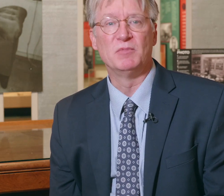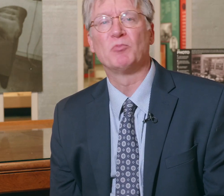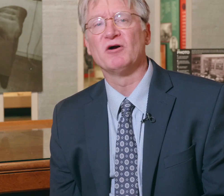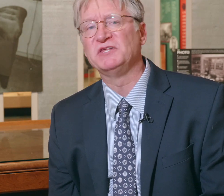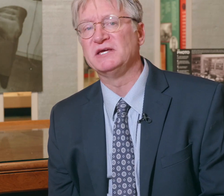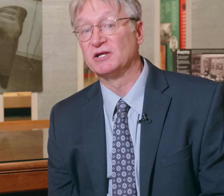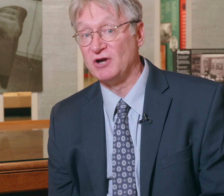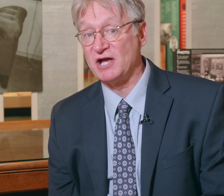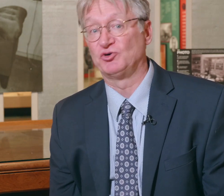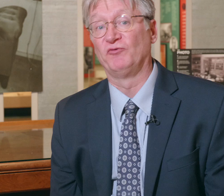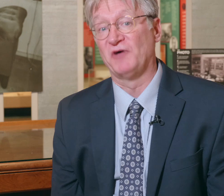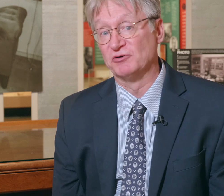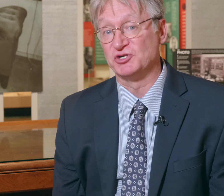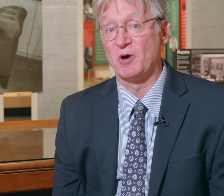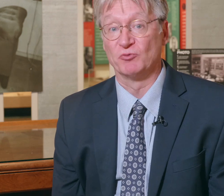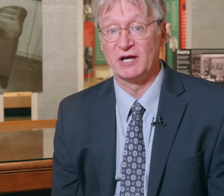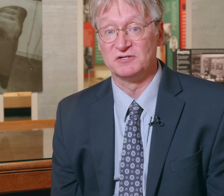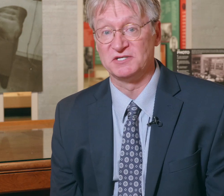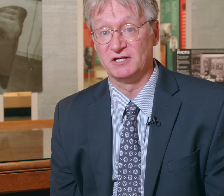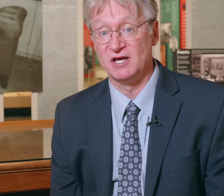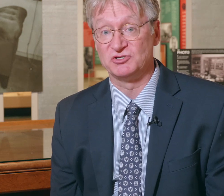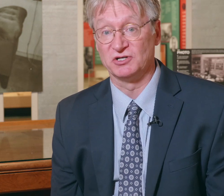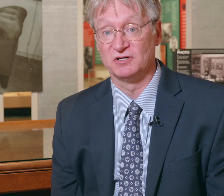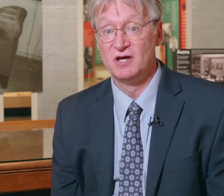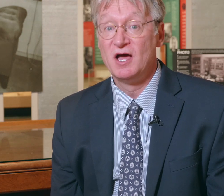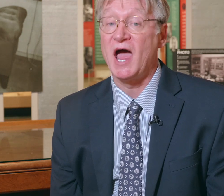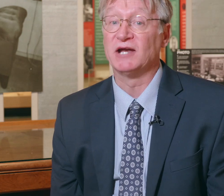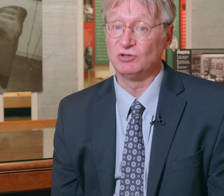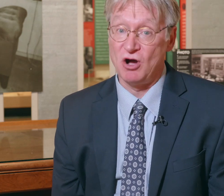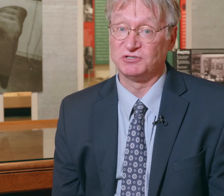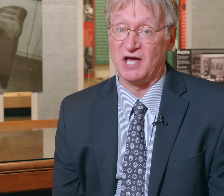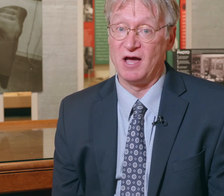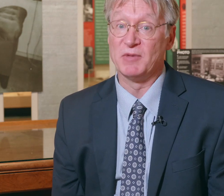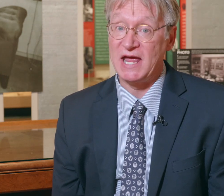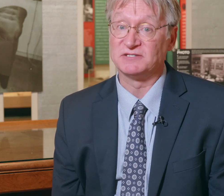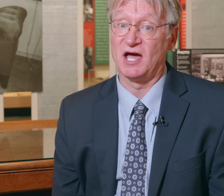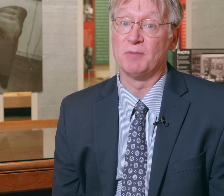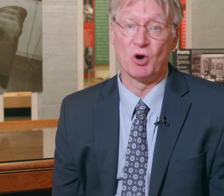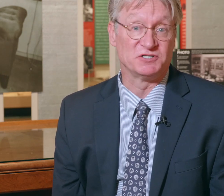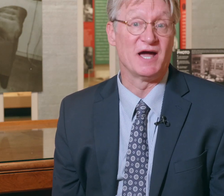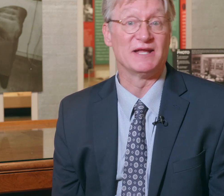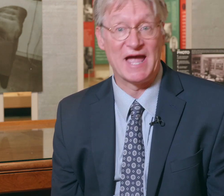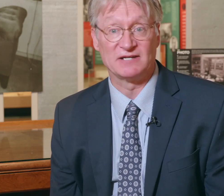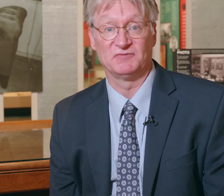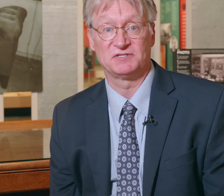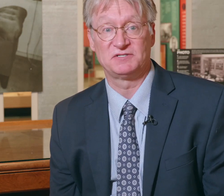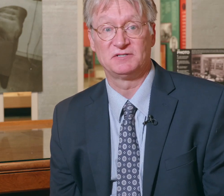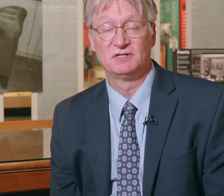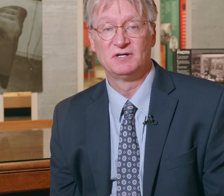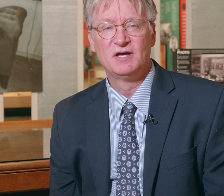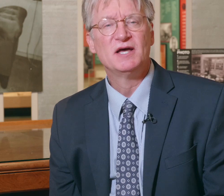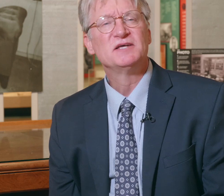member of the International Fellowship on Reconciliation and longtime anti-apartheid activist.